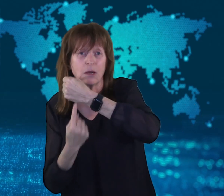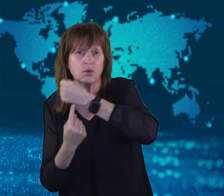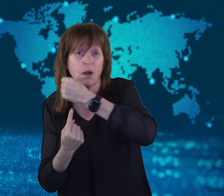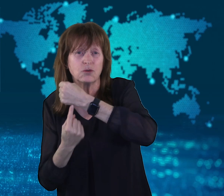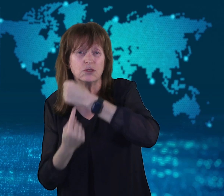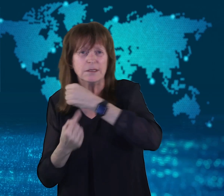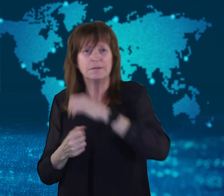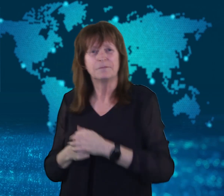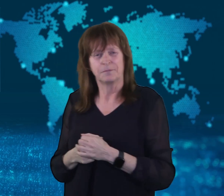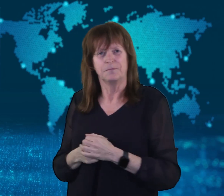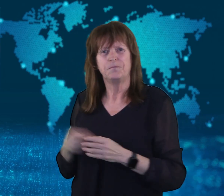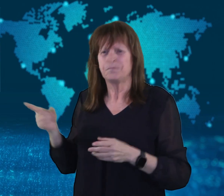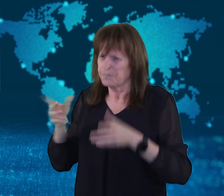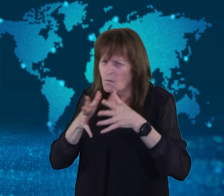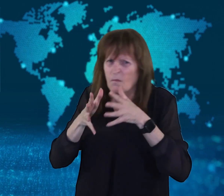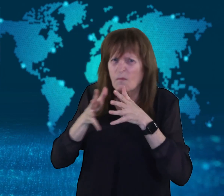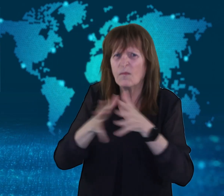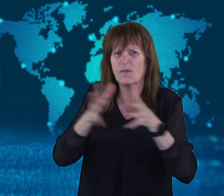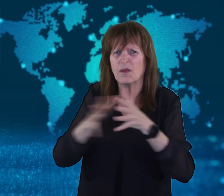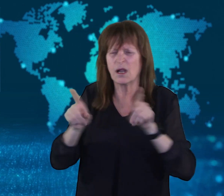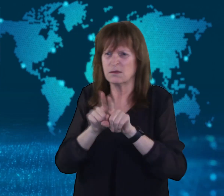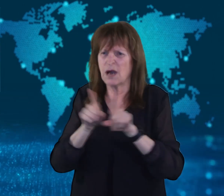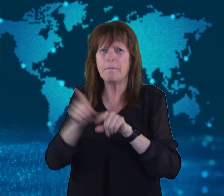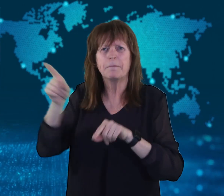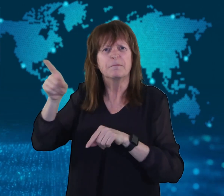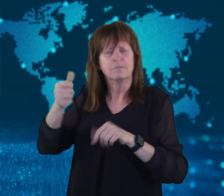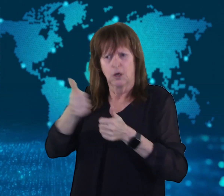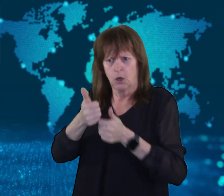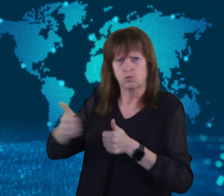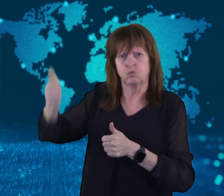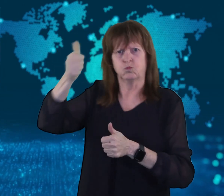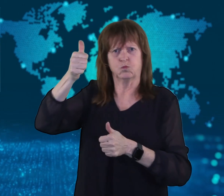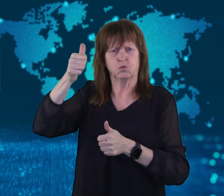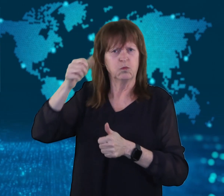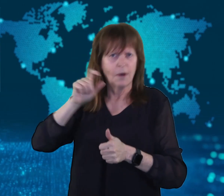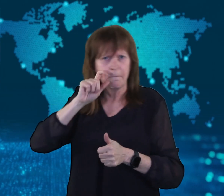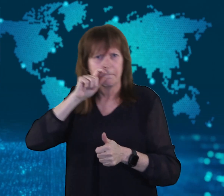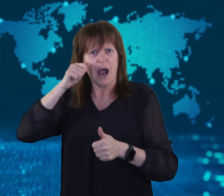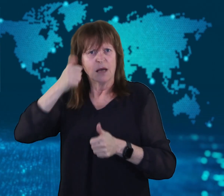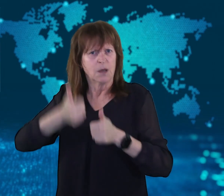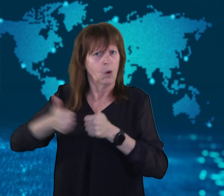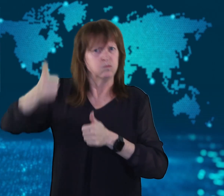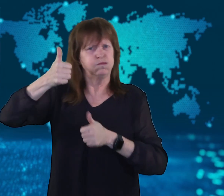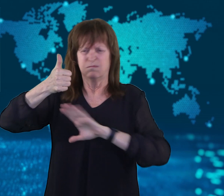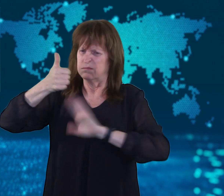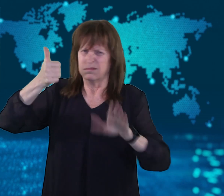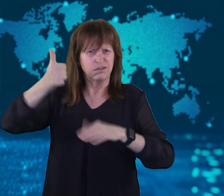and chances for women to get involved in science and technology.